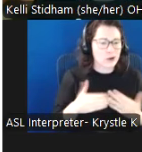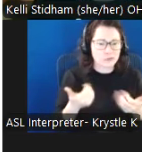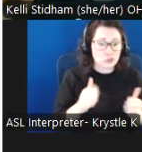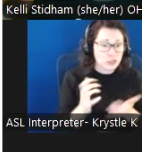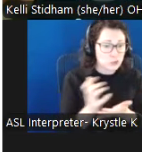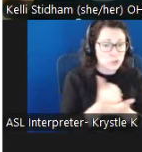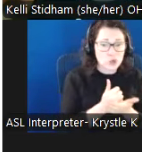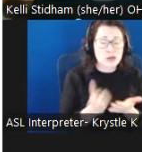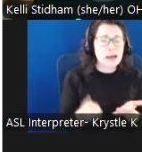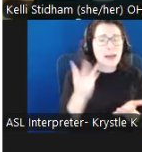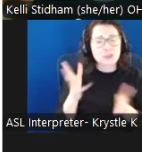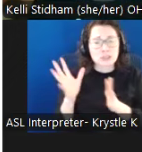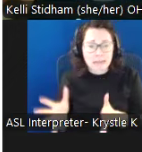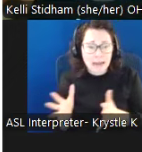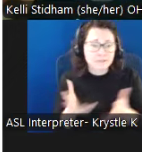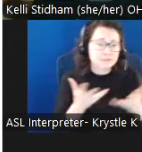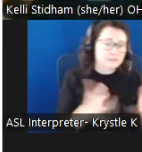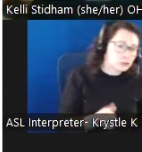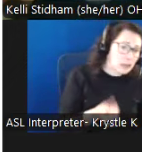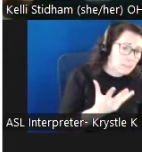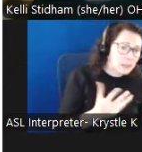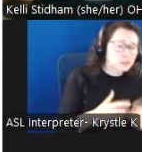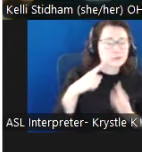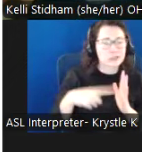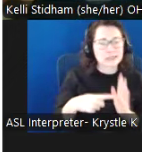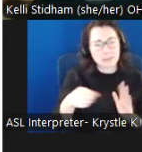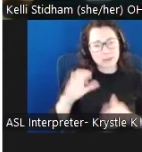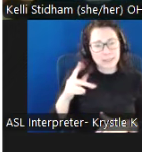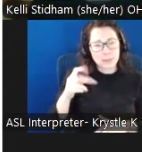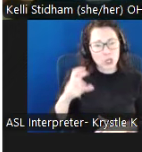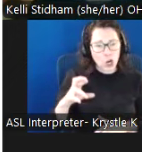will let you know um, you know, CPR